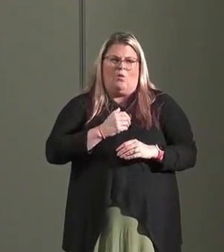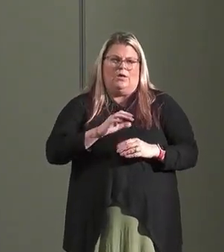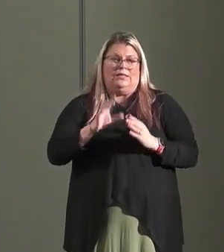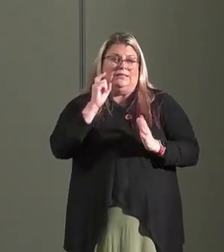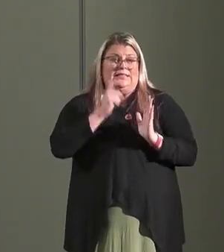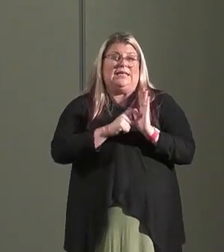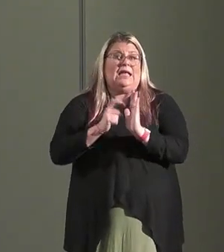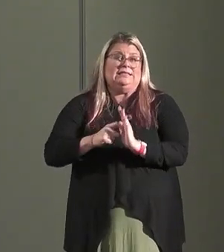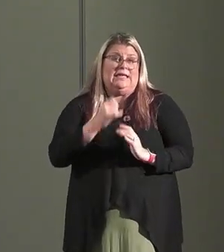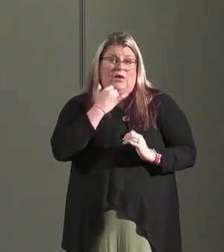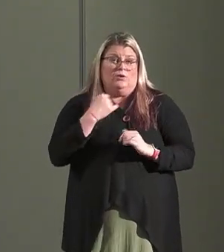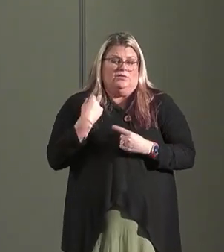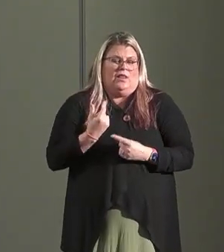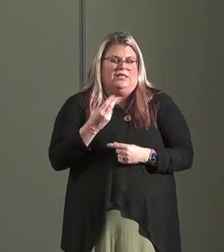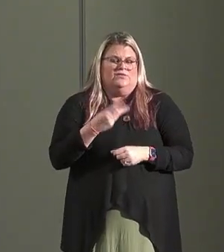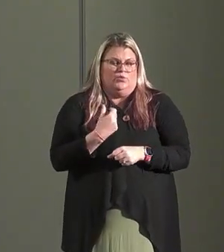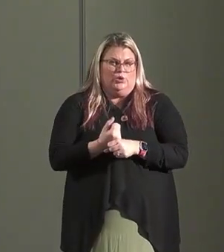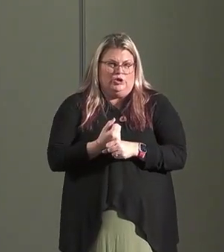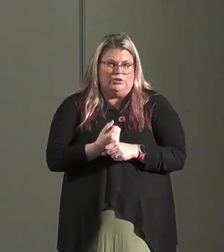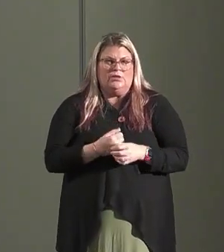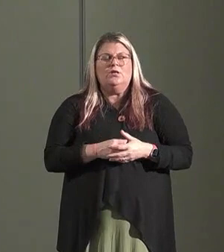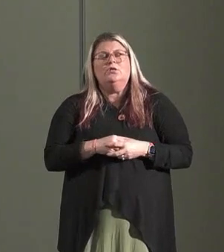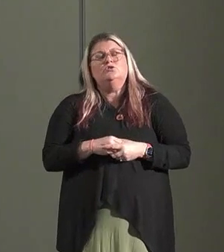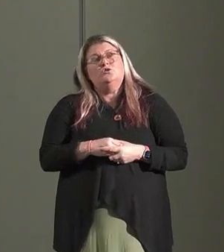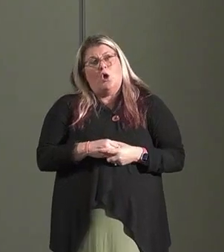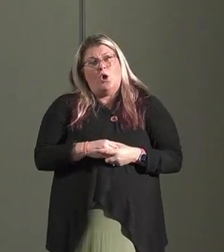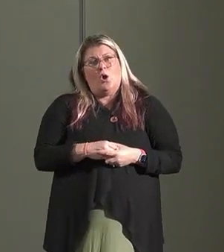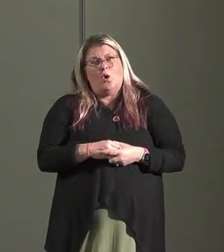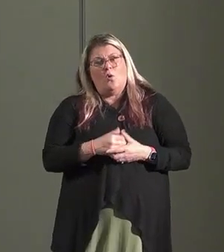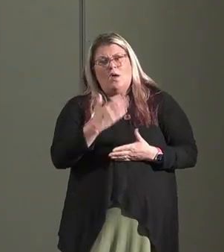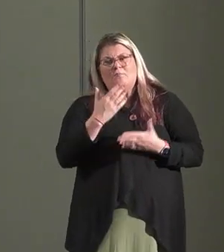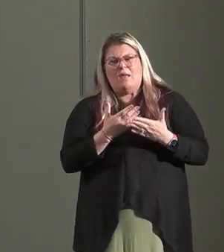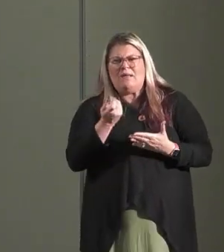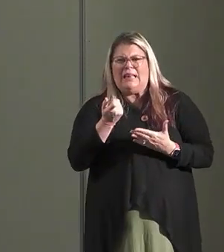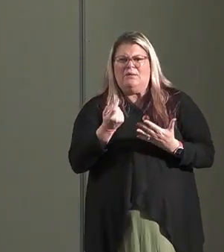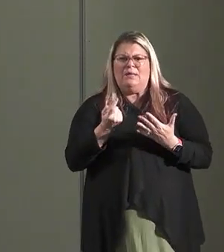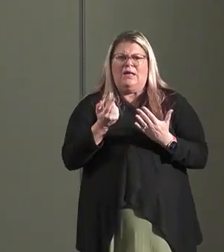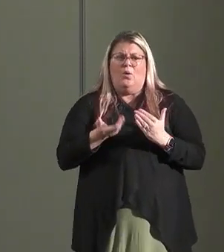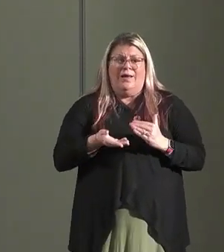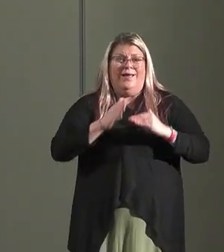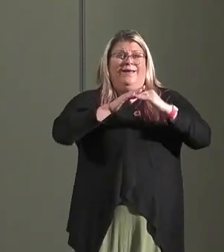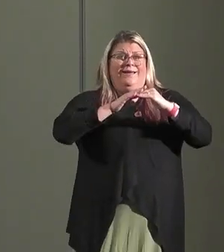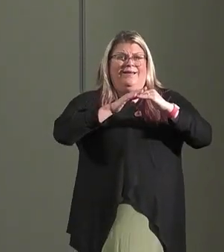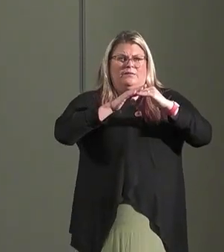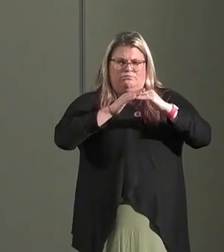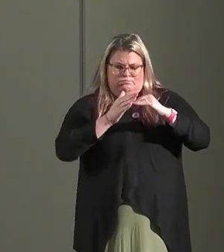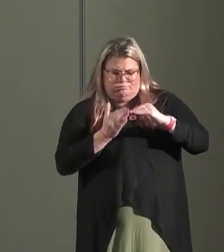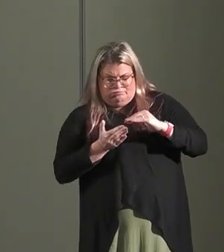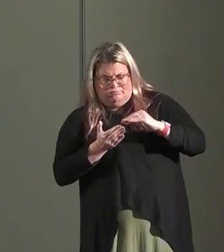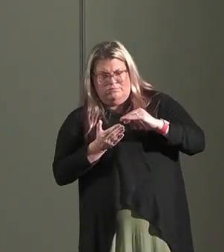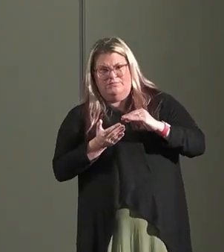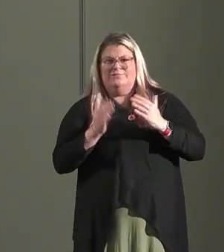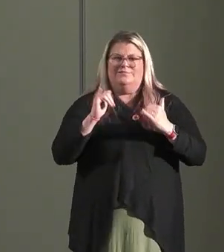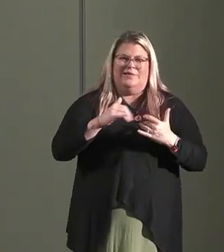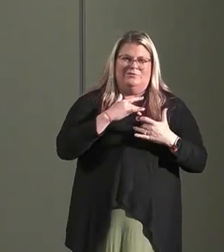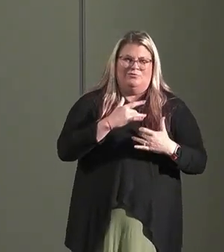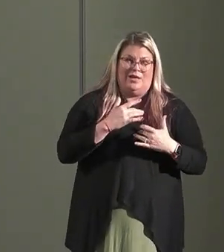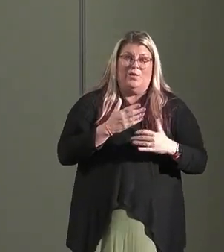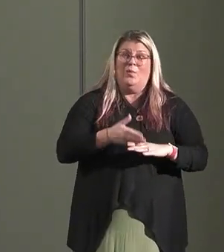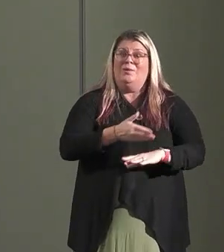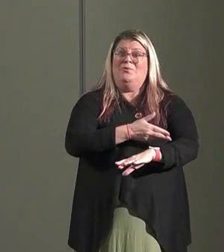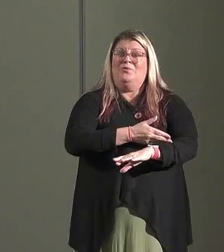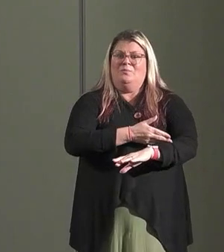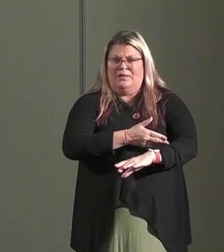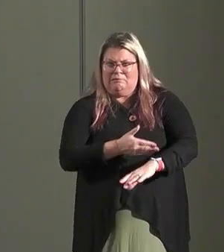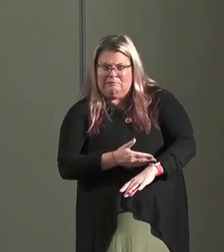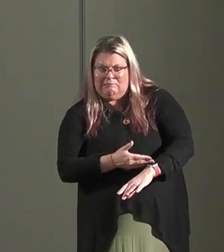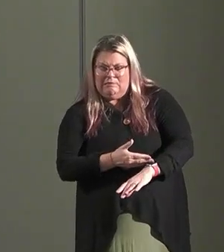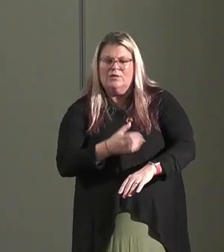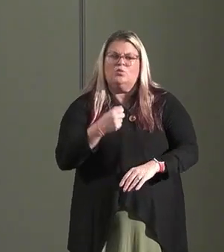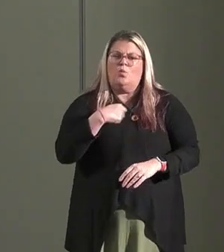the last couple years. Reversal to that trend. So we are not seeing a lot of progress there.